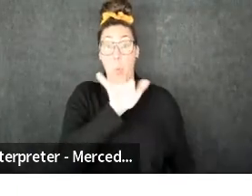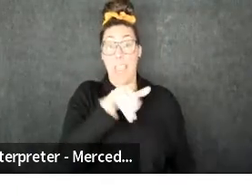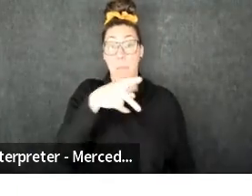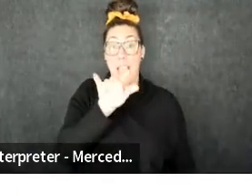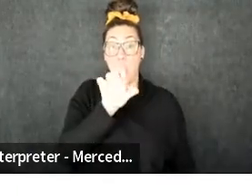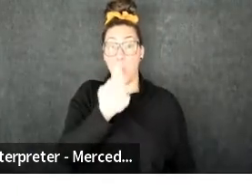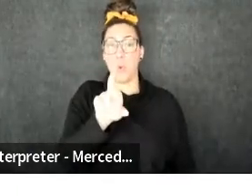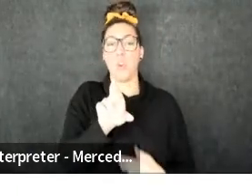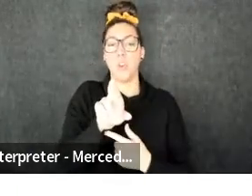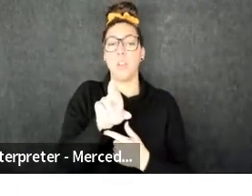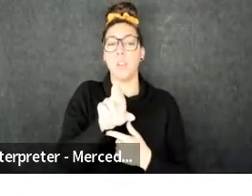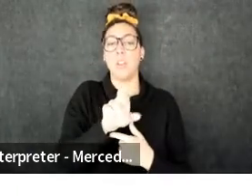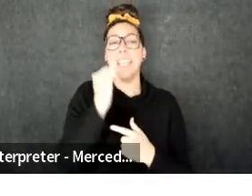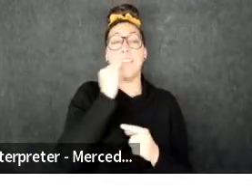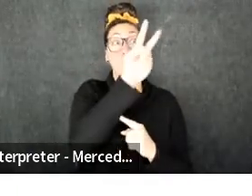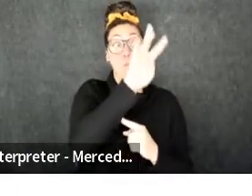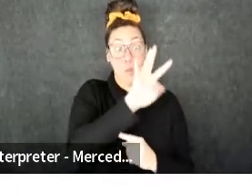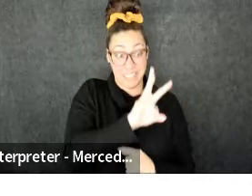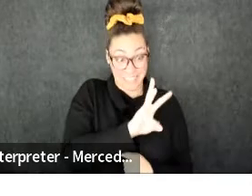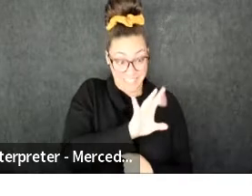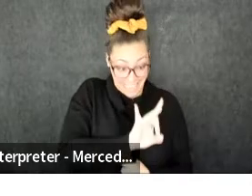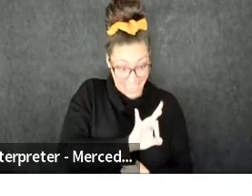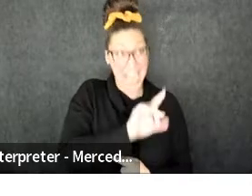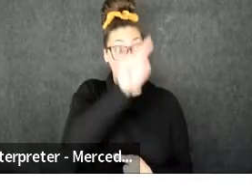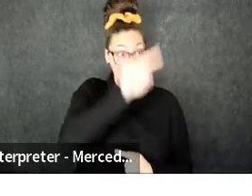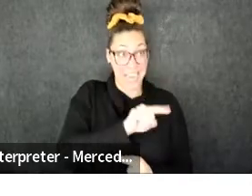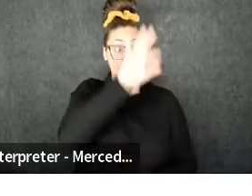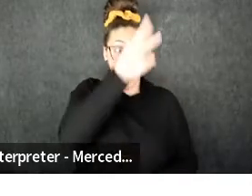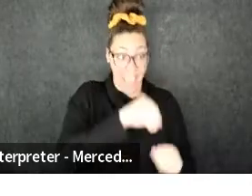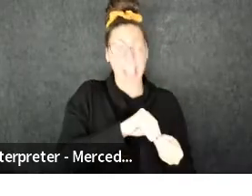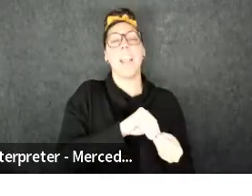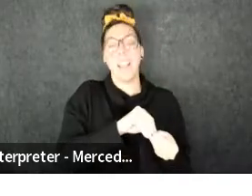sponsors to the four even numbered statements, two, four, six and eight.